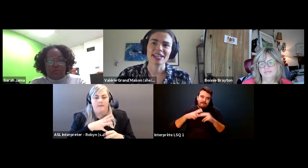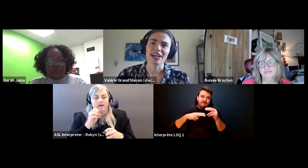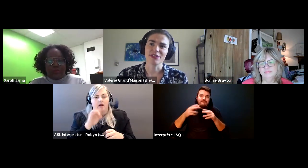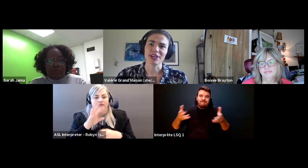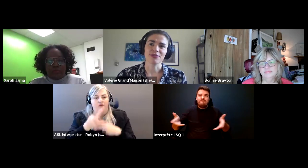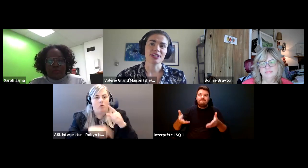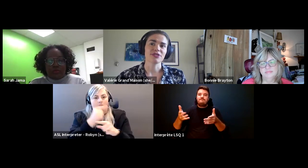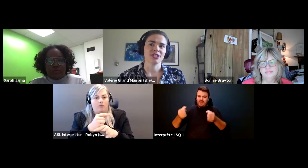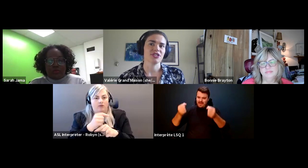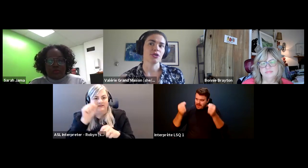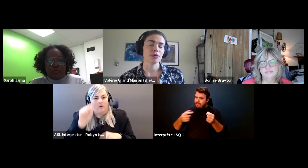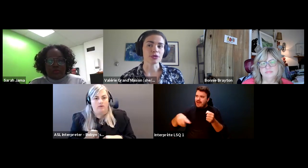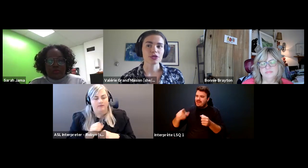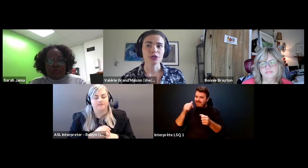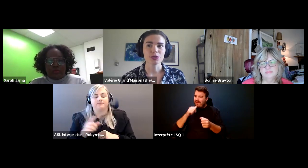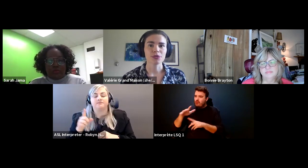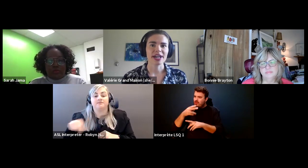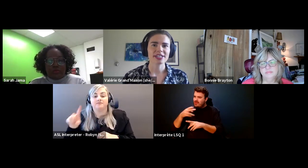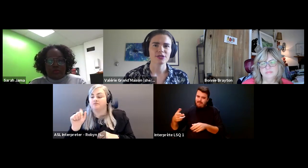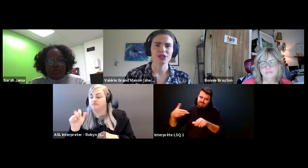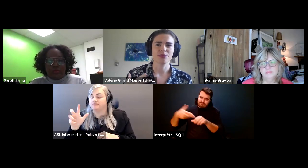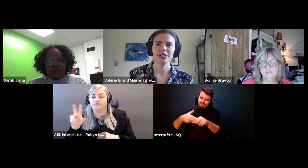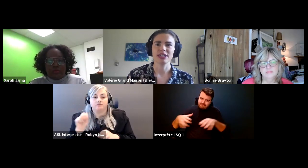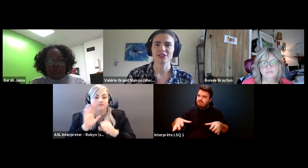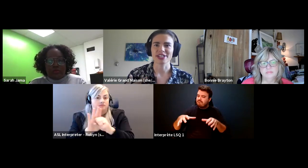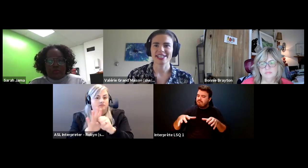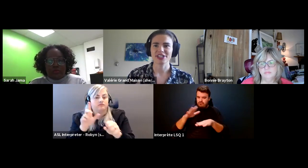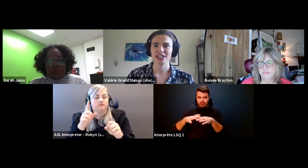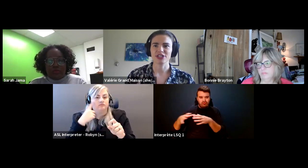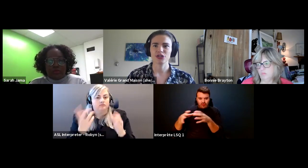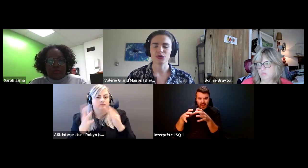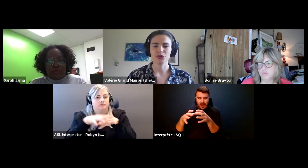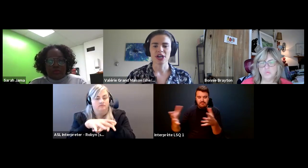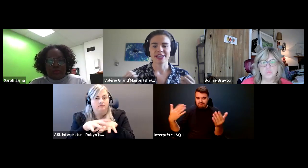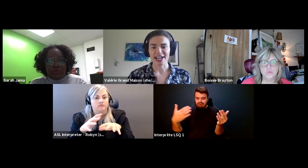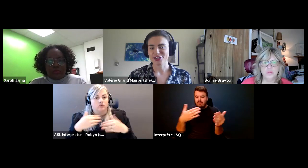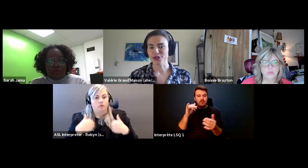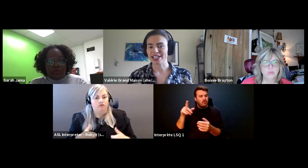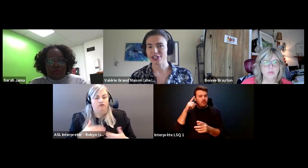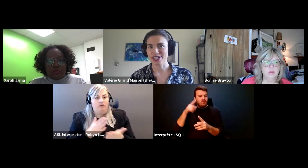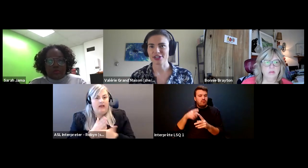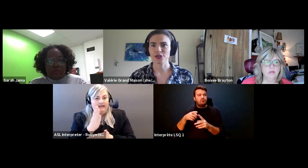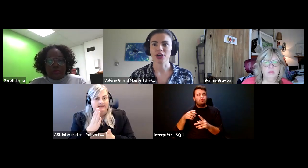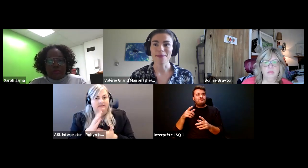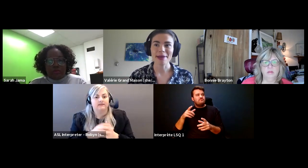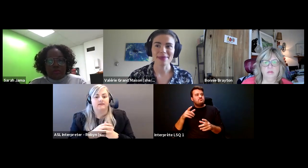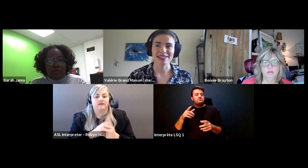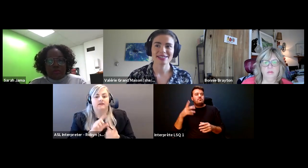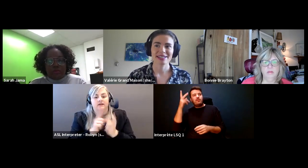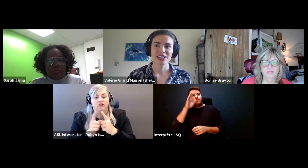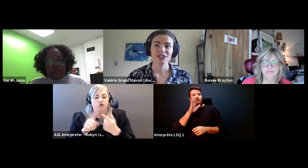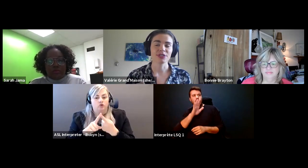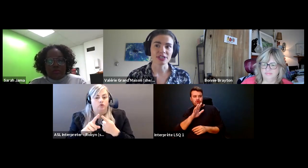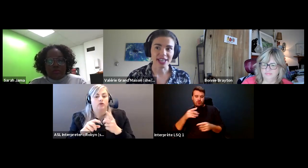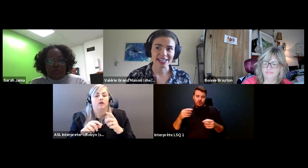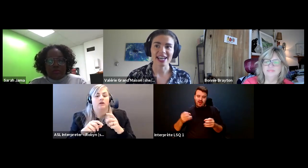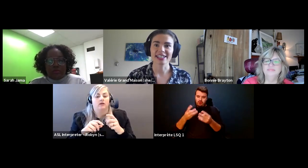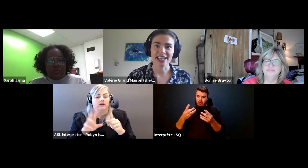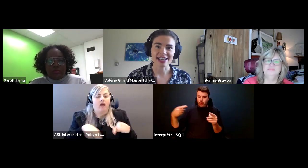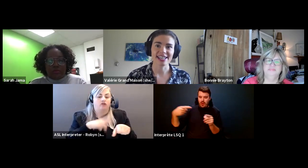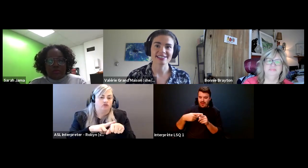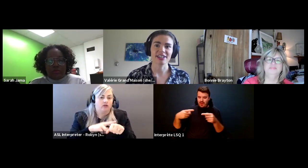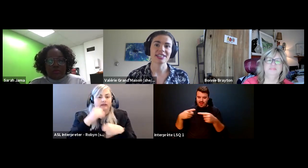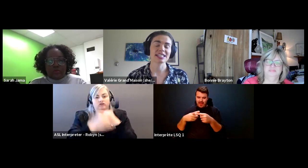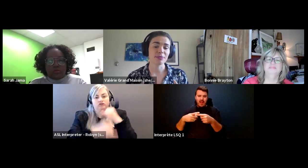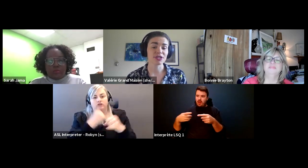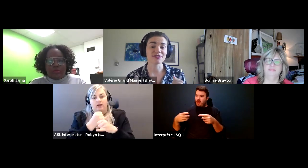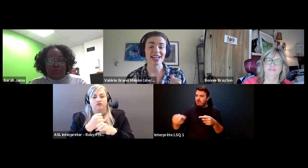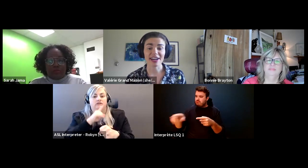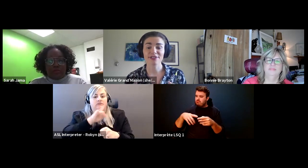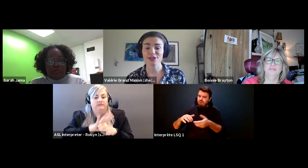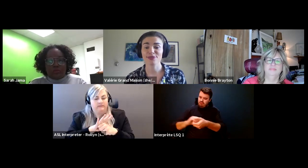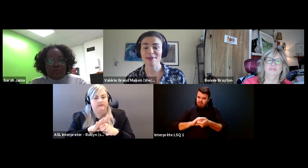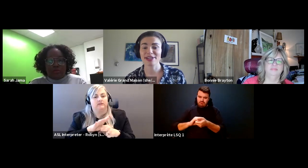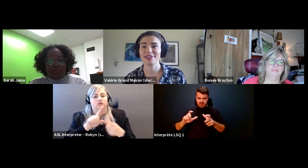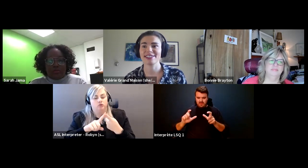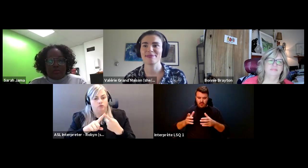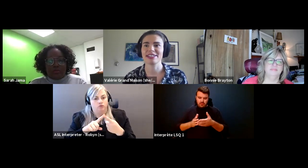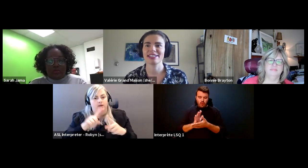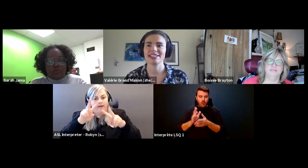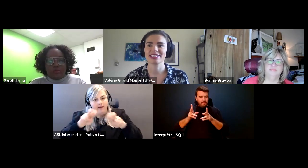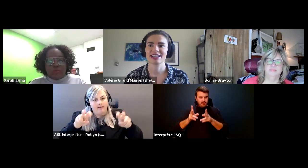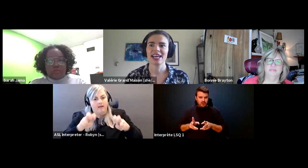Valérie Grand’Maison (she/elle): They advocate for an instructional approach to human rights, which should be translation into national and international commitments to collect analyze that down the experience of diverse women with disabilities.